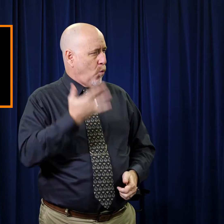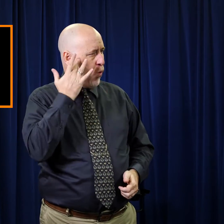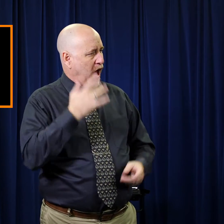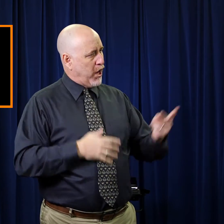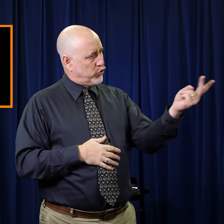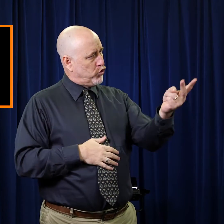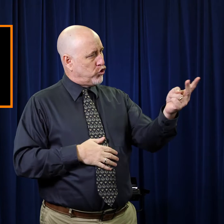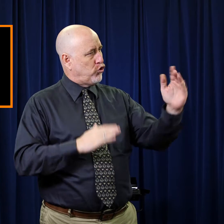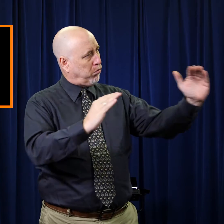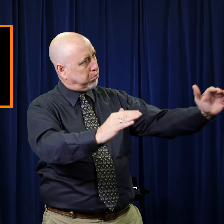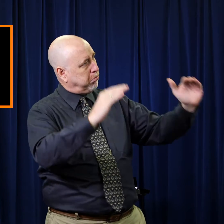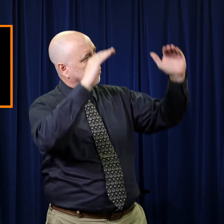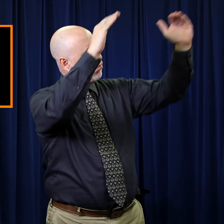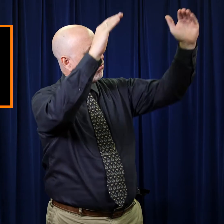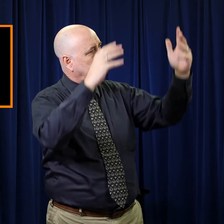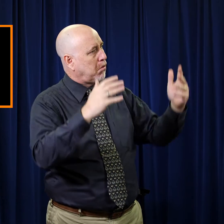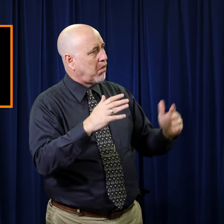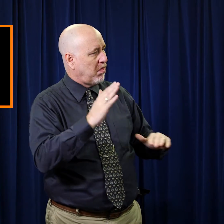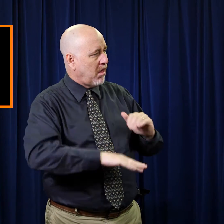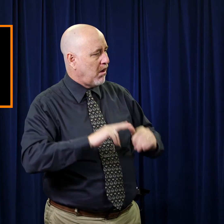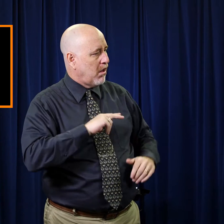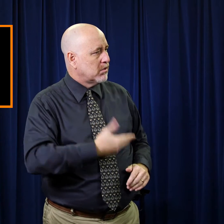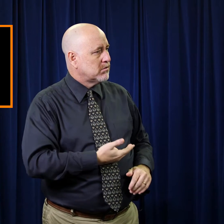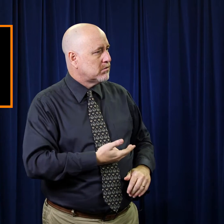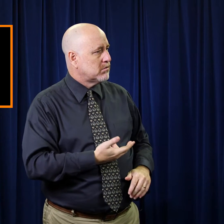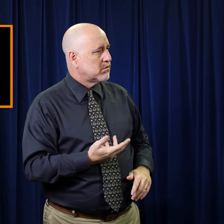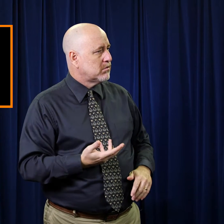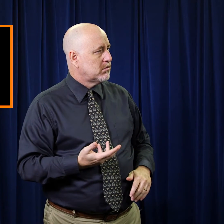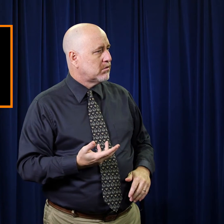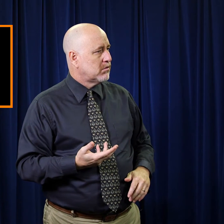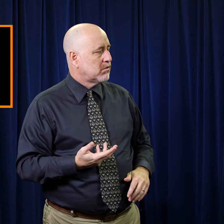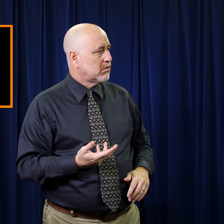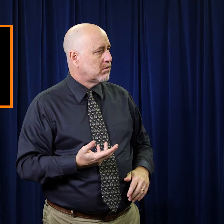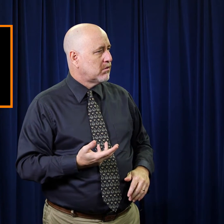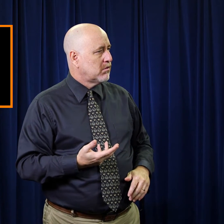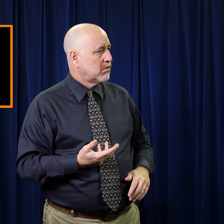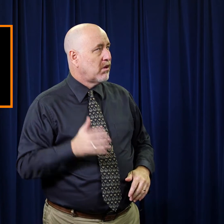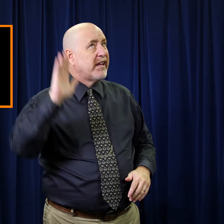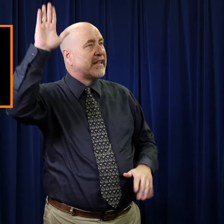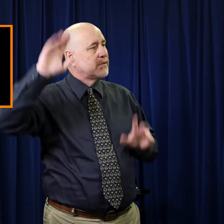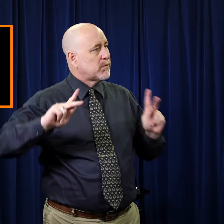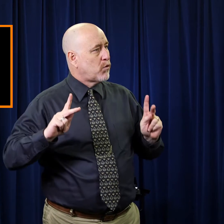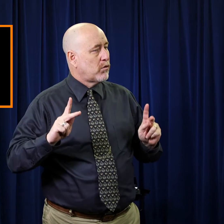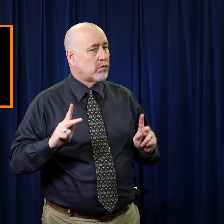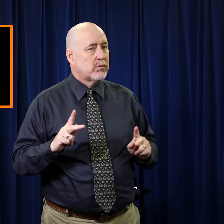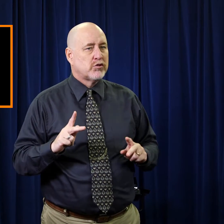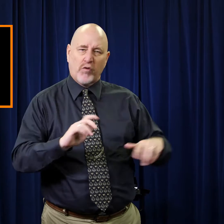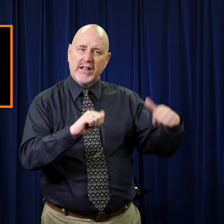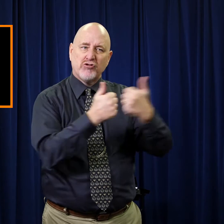them. Why then do you exalt yourself above the assembly of the Lord?" So